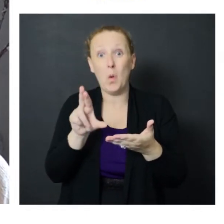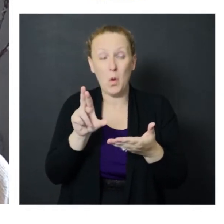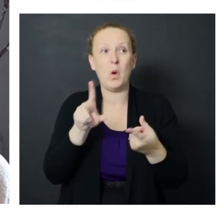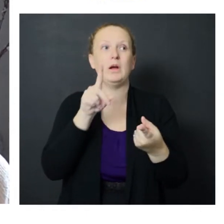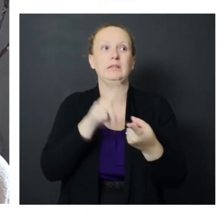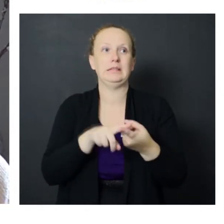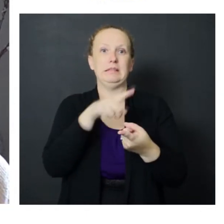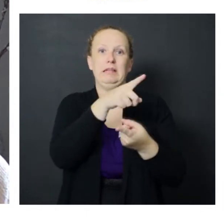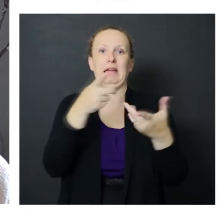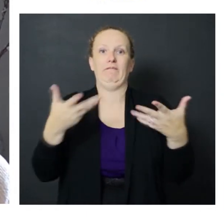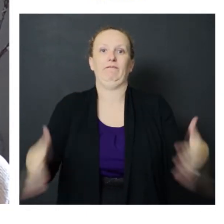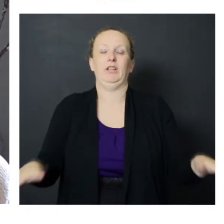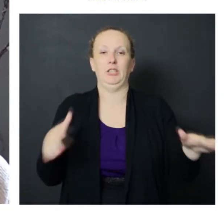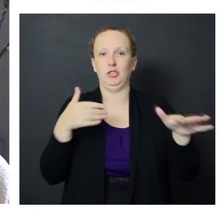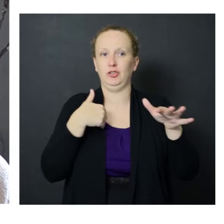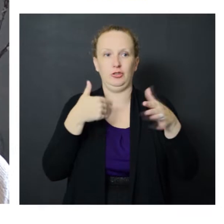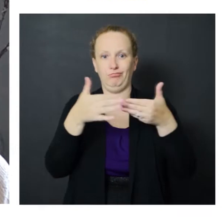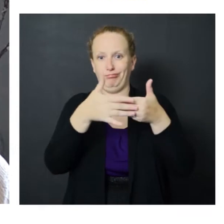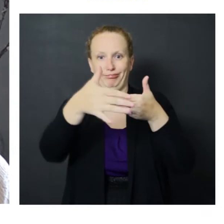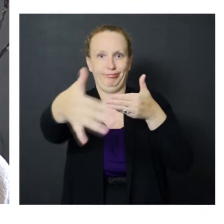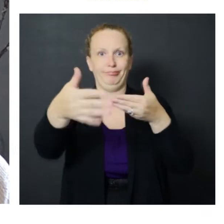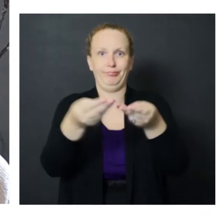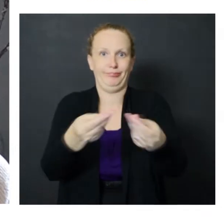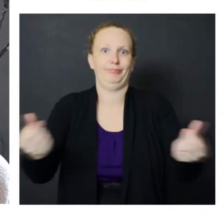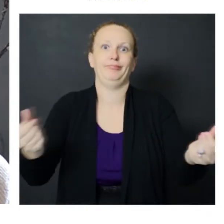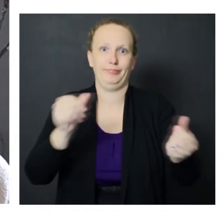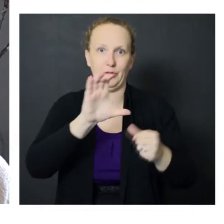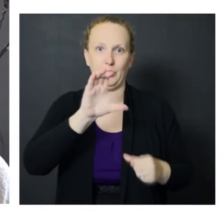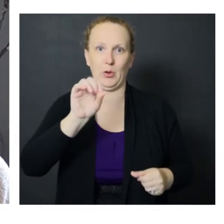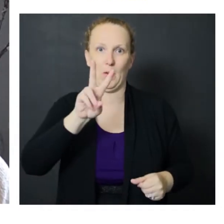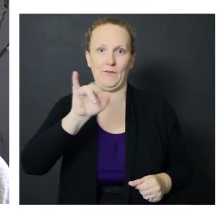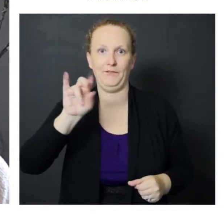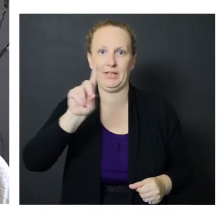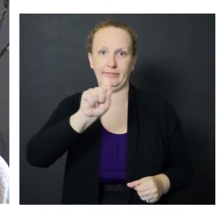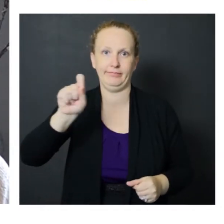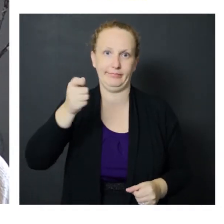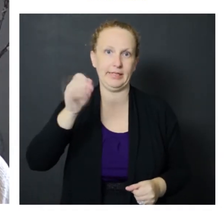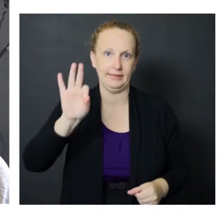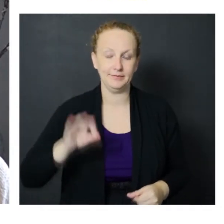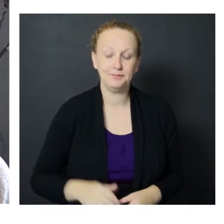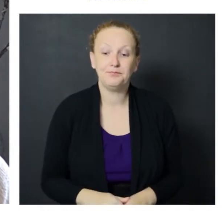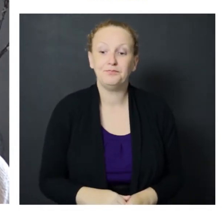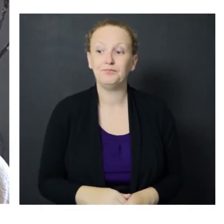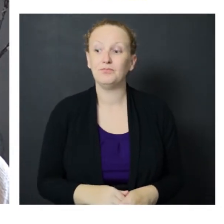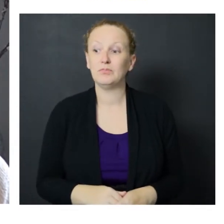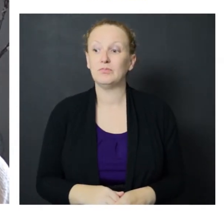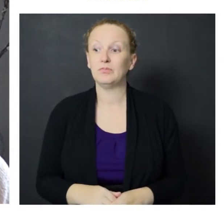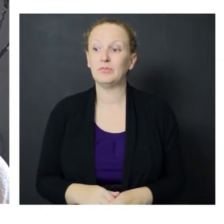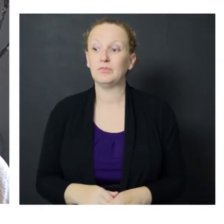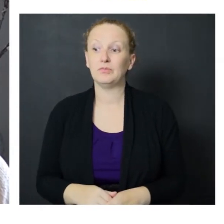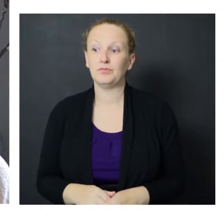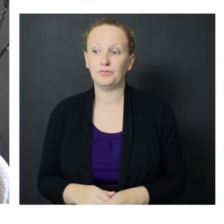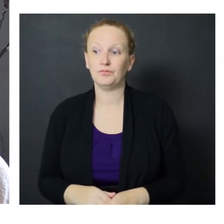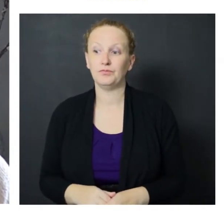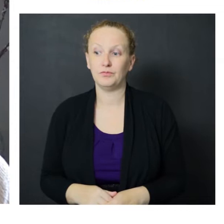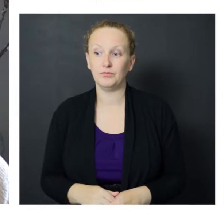of the things I want to commend NC say and in general, my testing of partners are other organizations were based a lot of